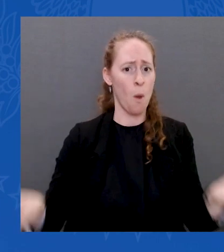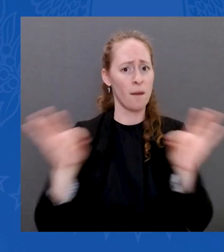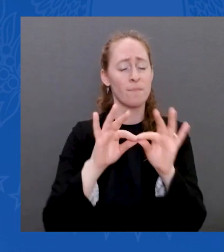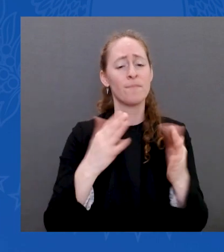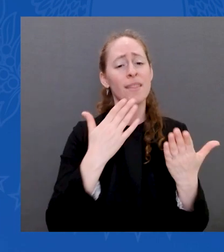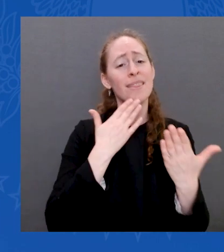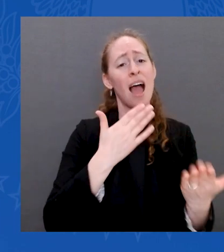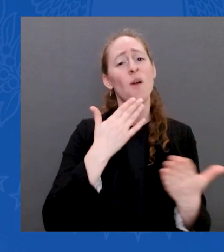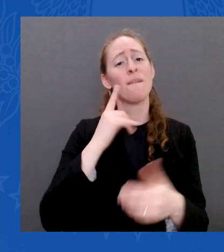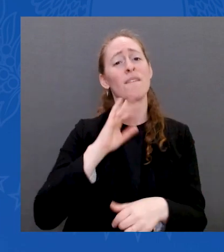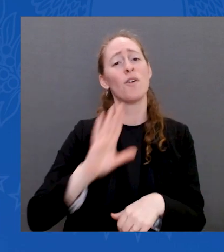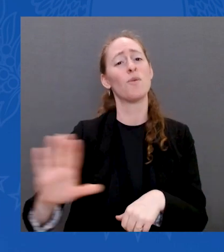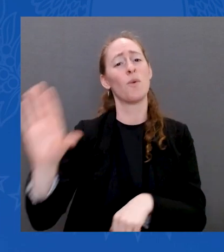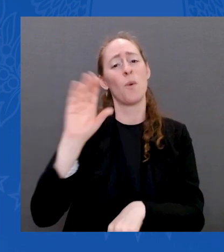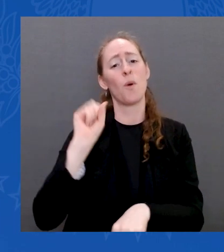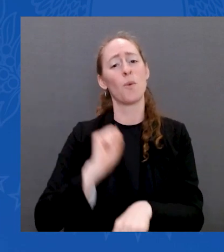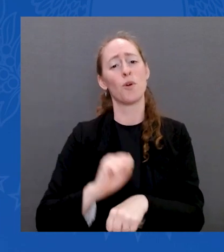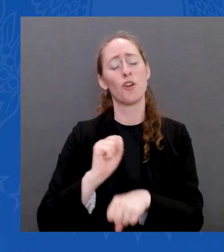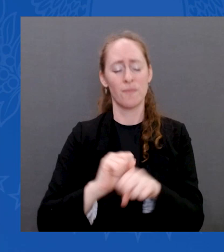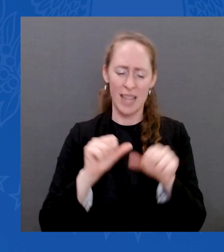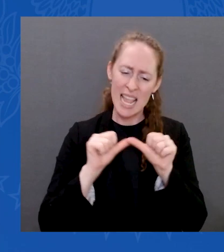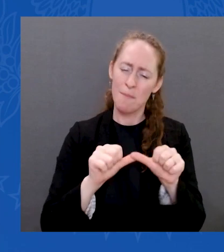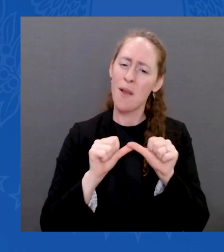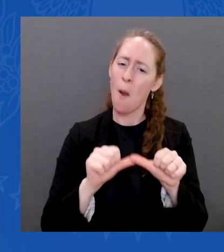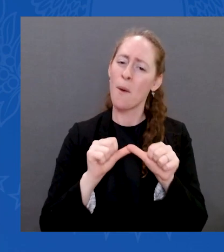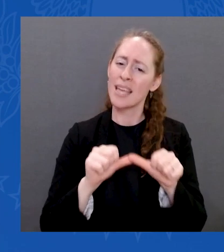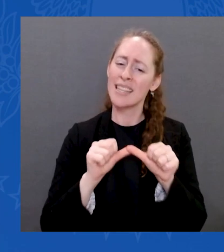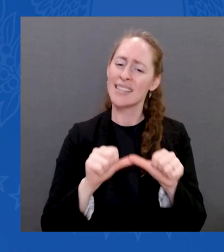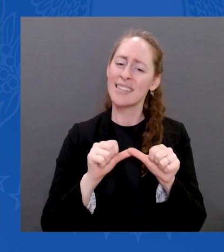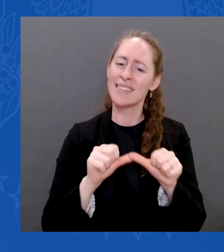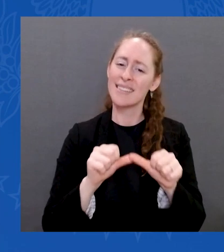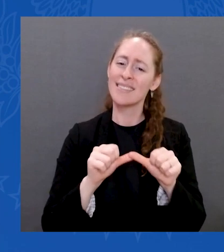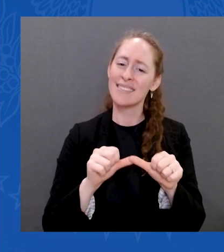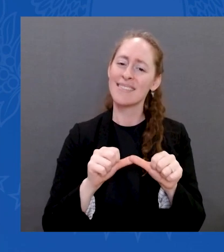And I promise you, Jill has your back -- and mine.